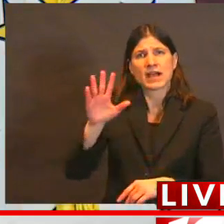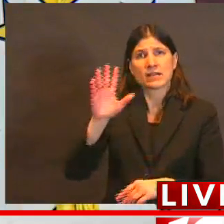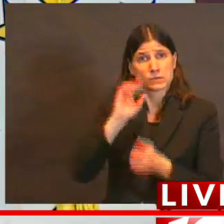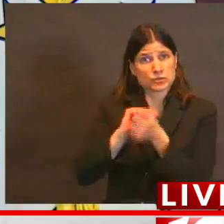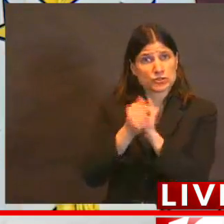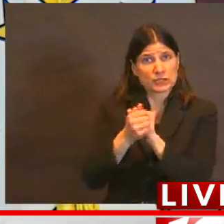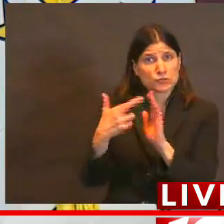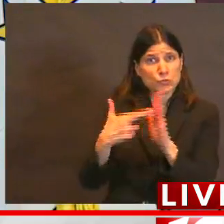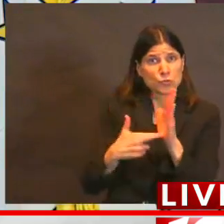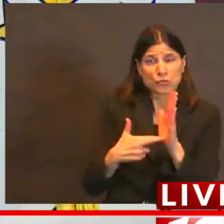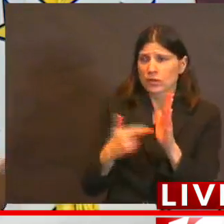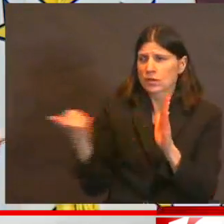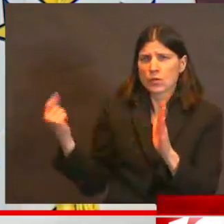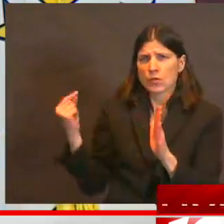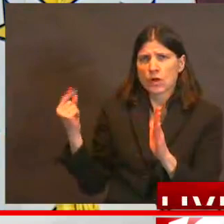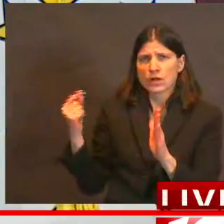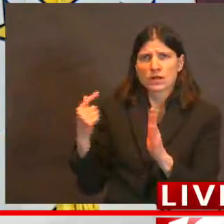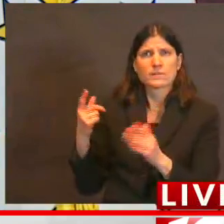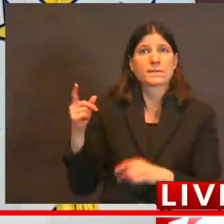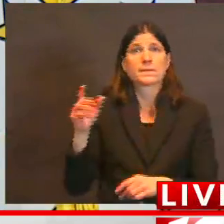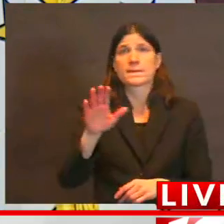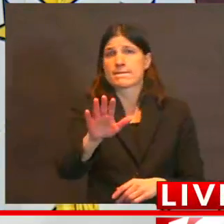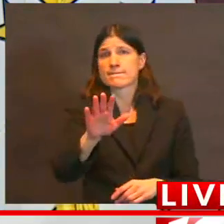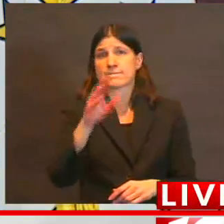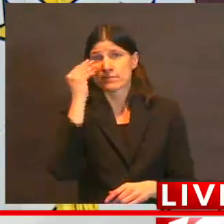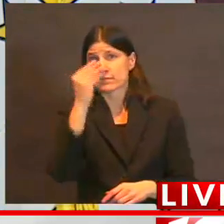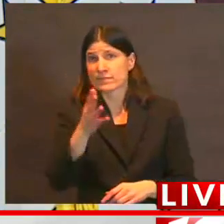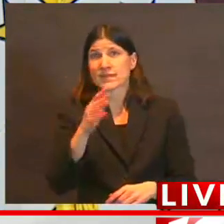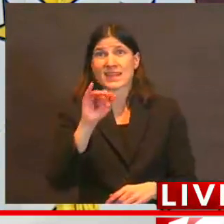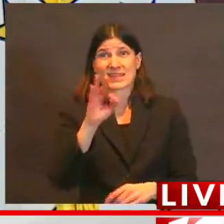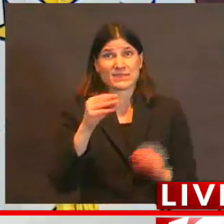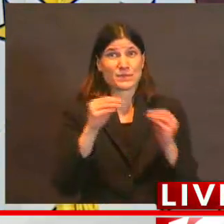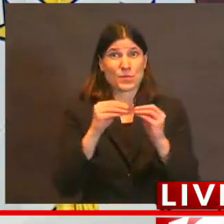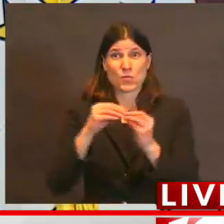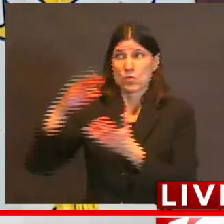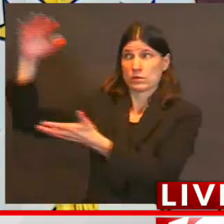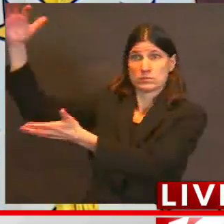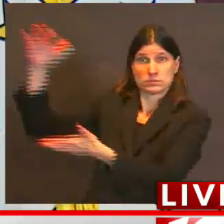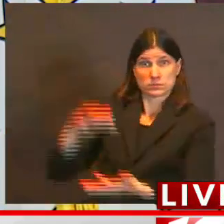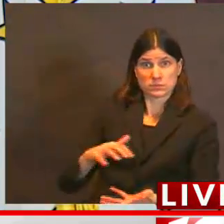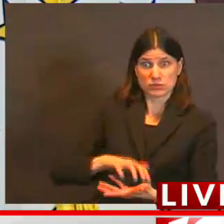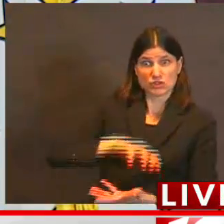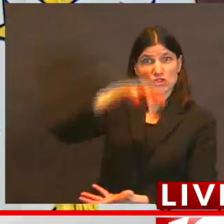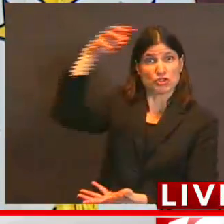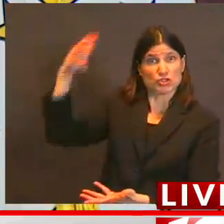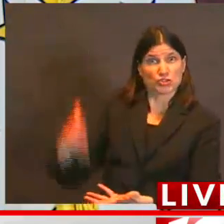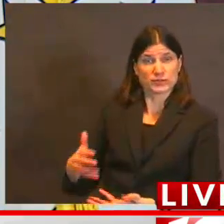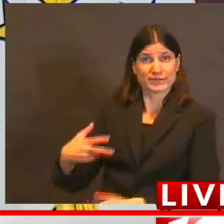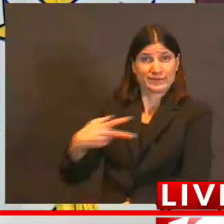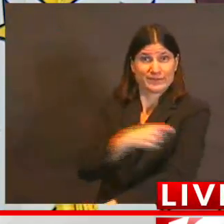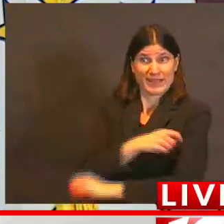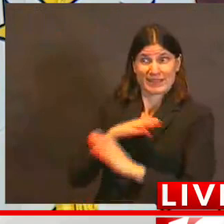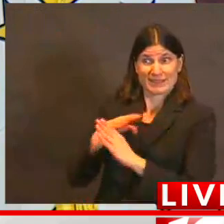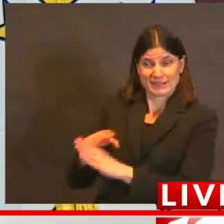AND HE PLANS TO CHANGE THAT. AS SOON AS WE GET